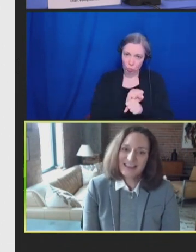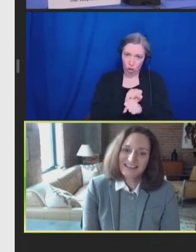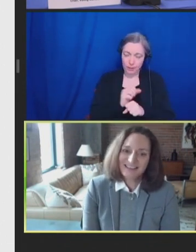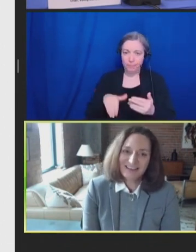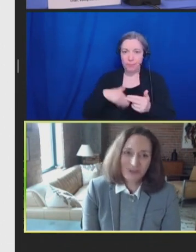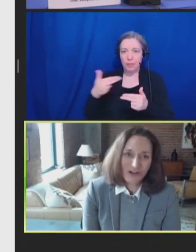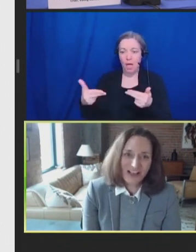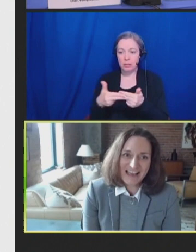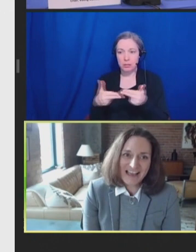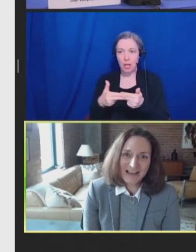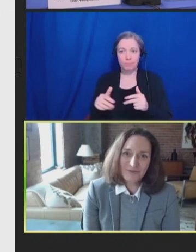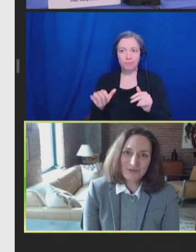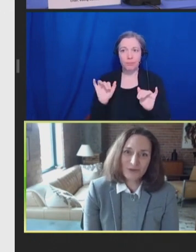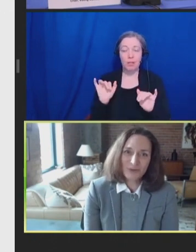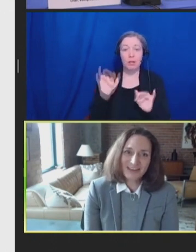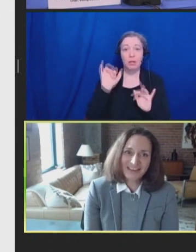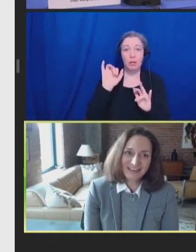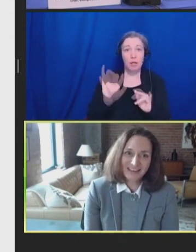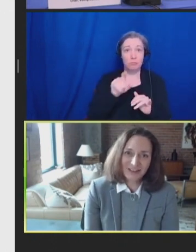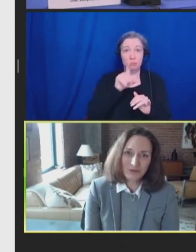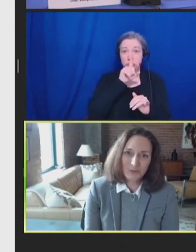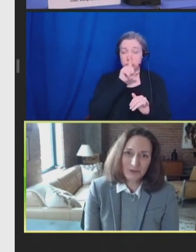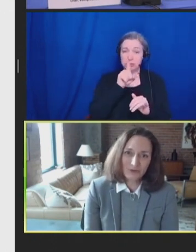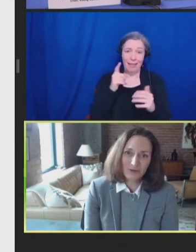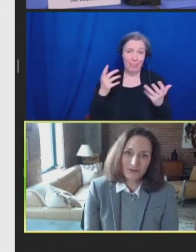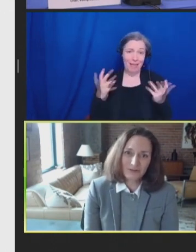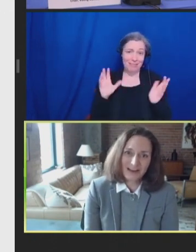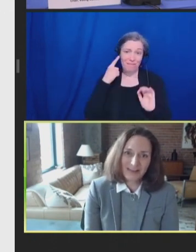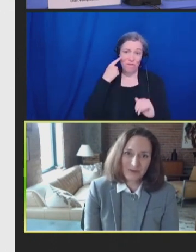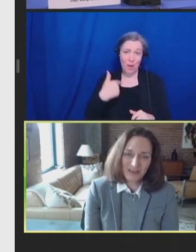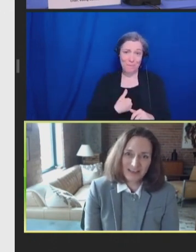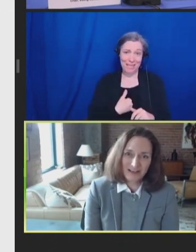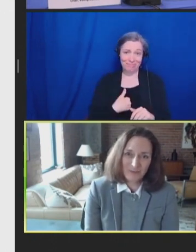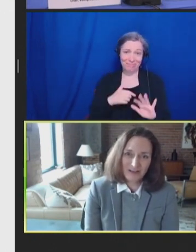I think that is all I have. So, again, thank you so much for having me.